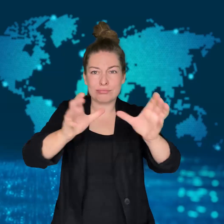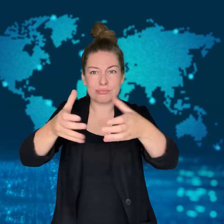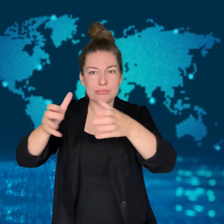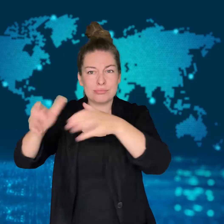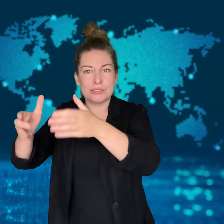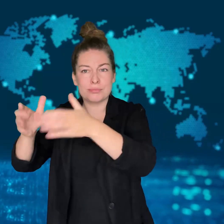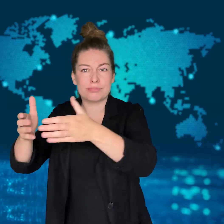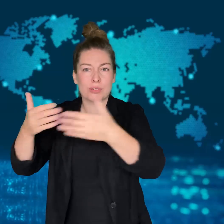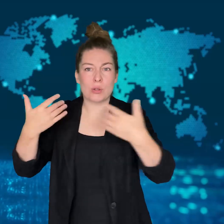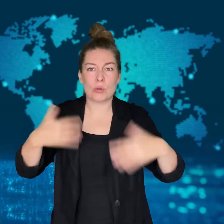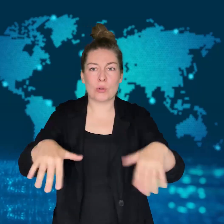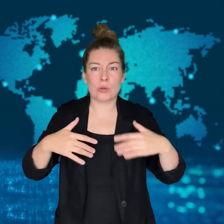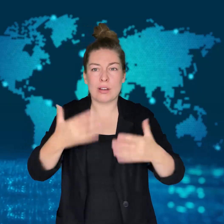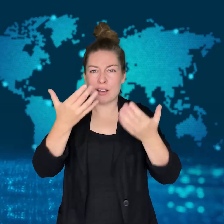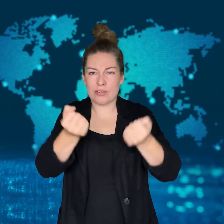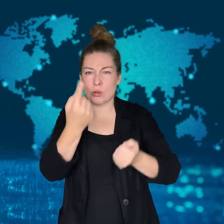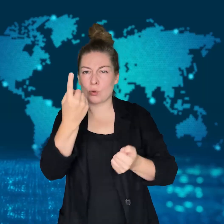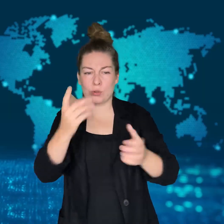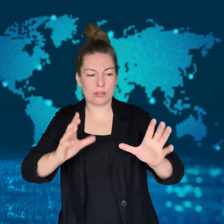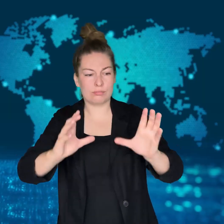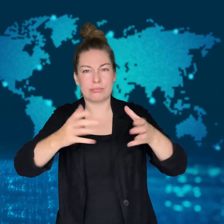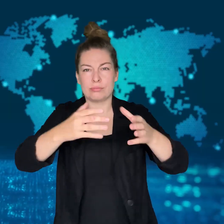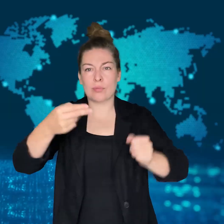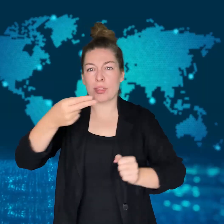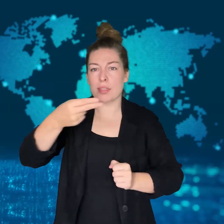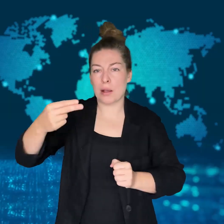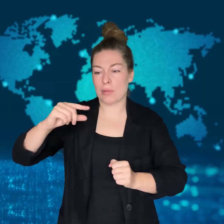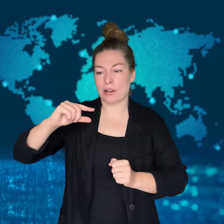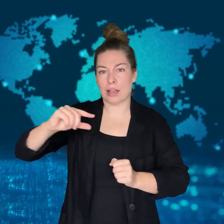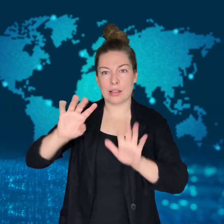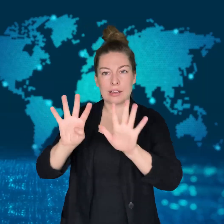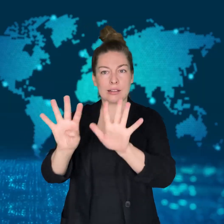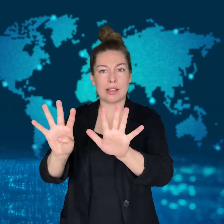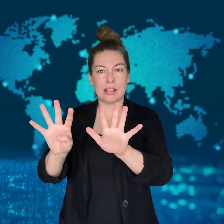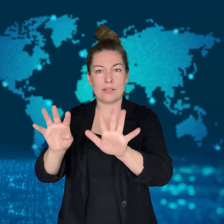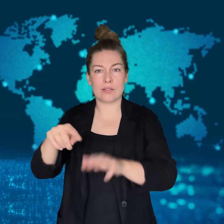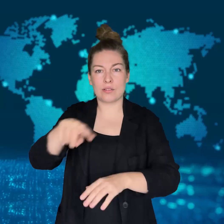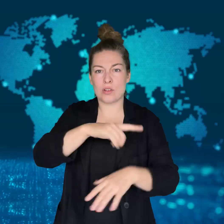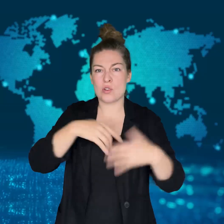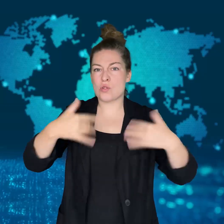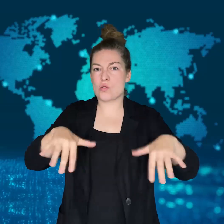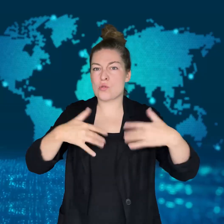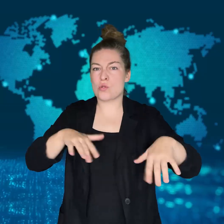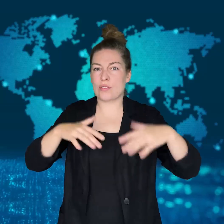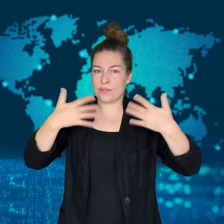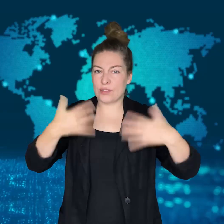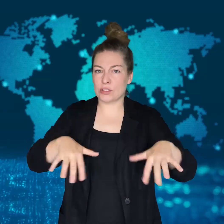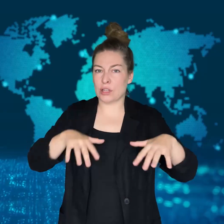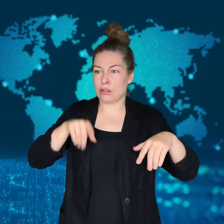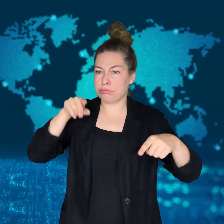they needed support fighting against gangs.